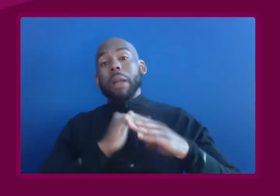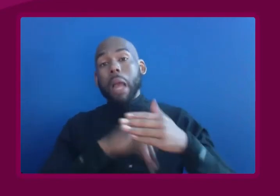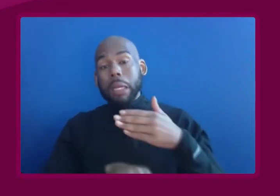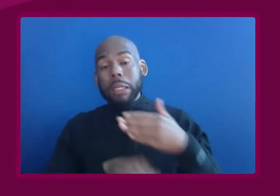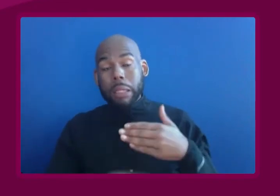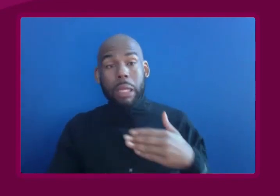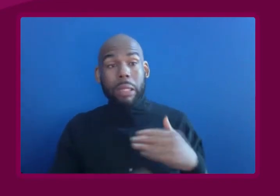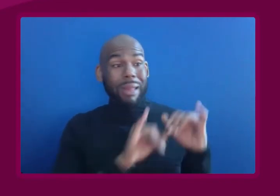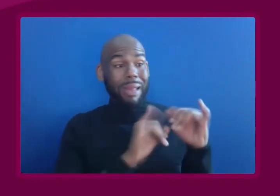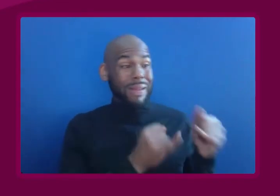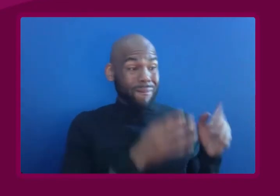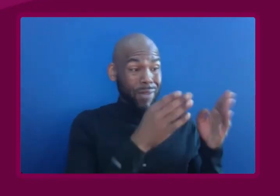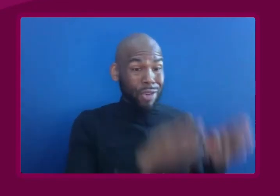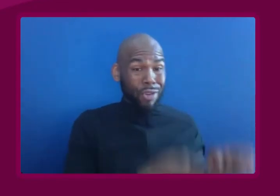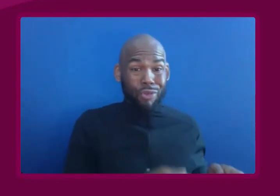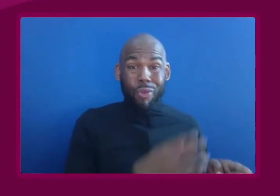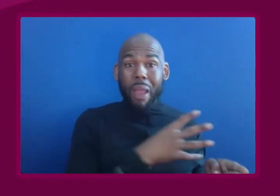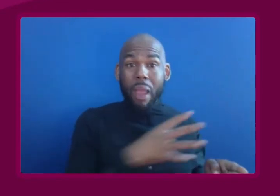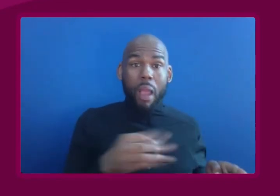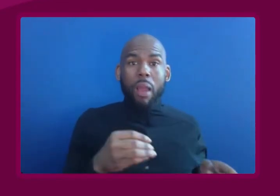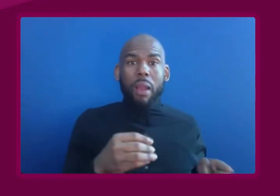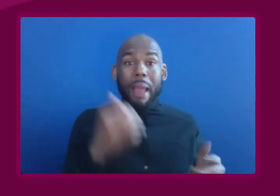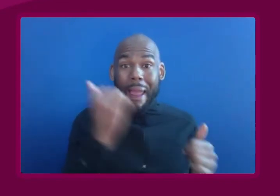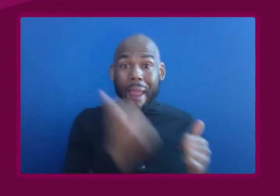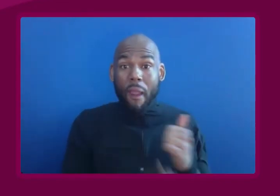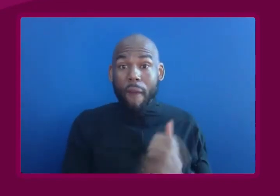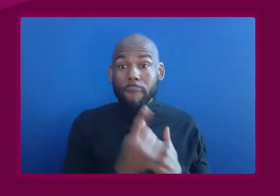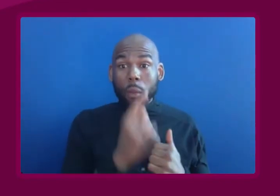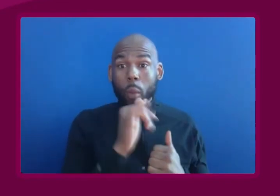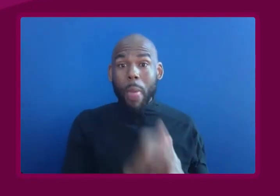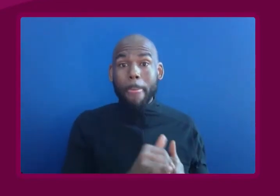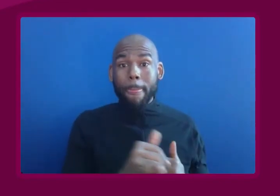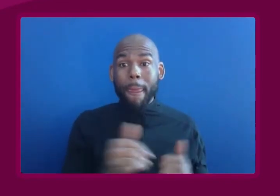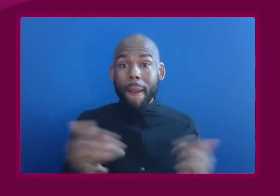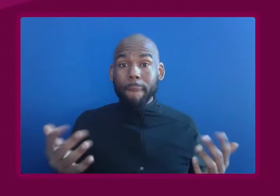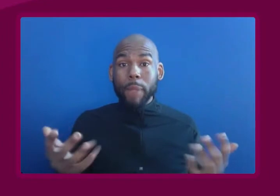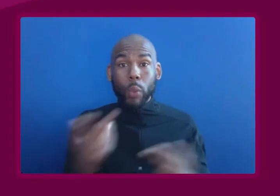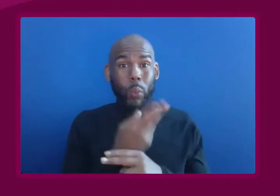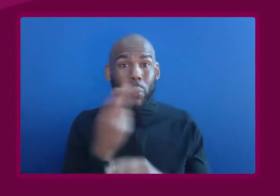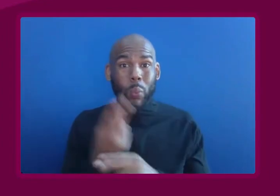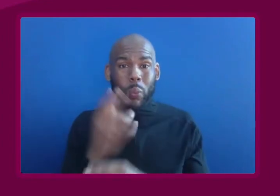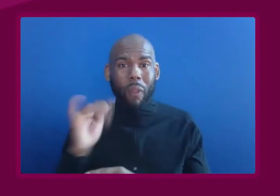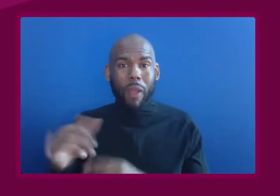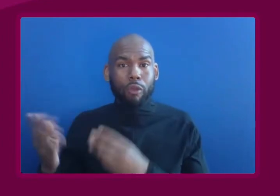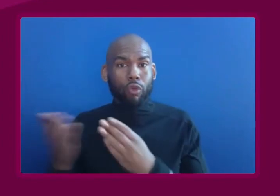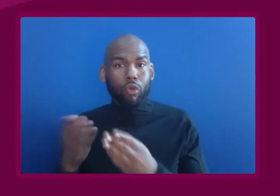individual, but potentially everyone that leverages that platform or service in order